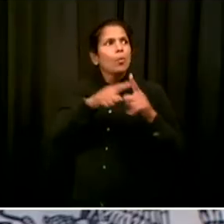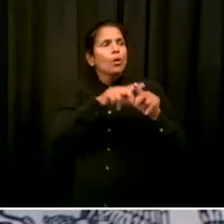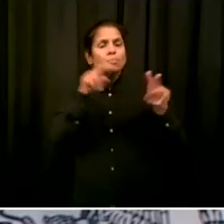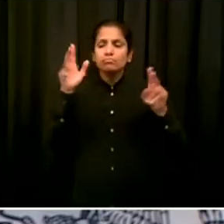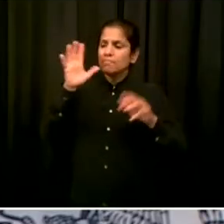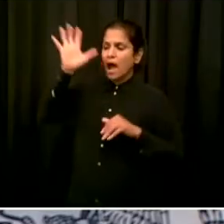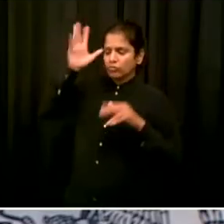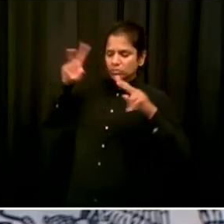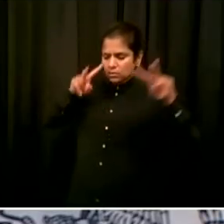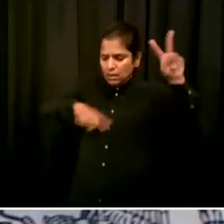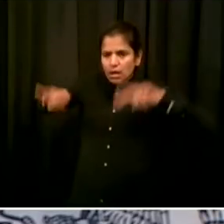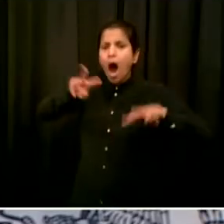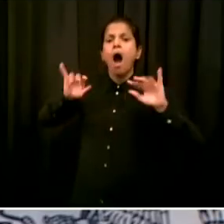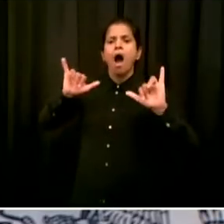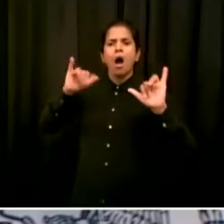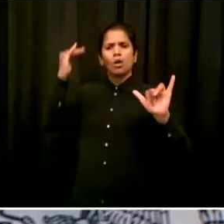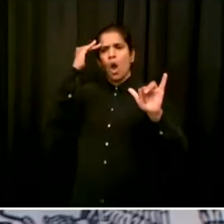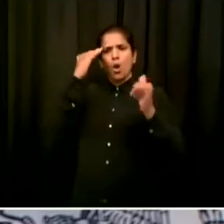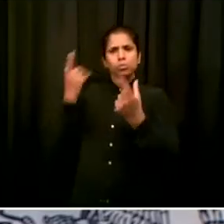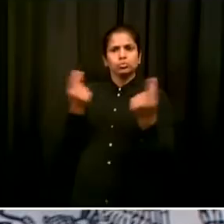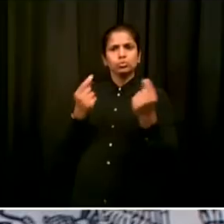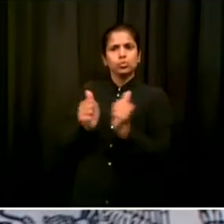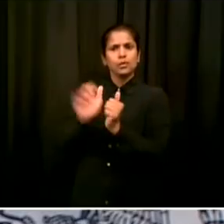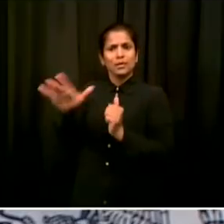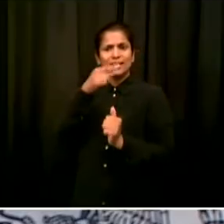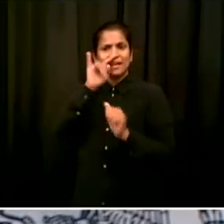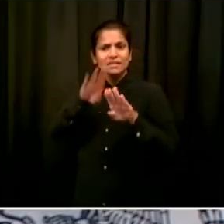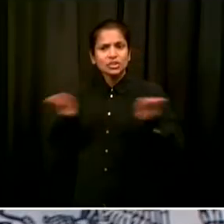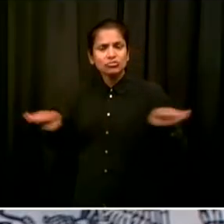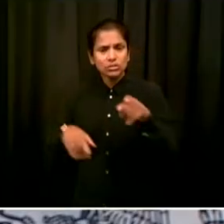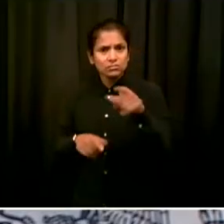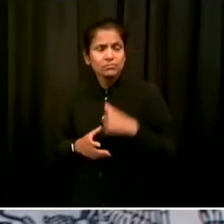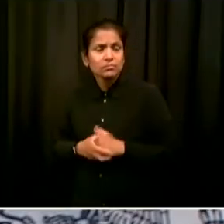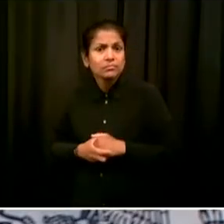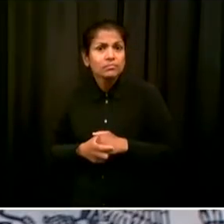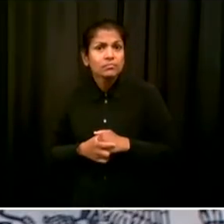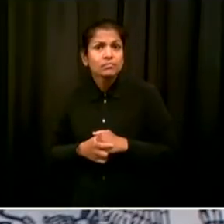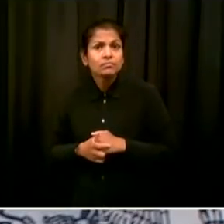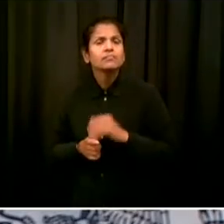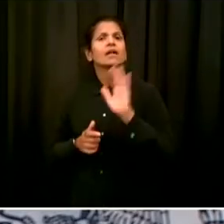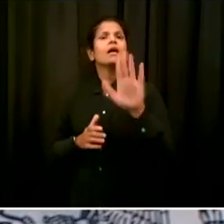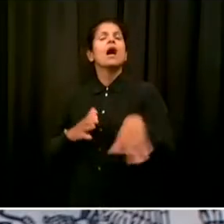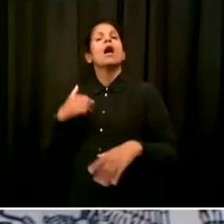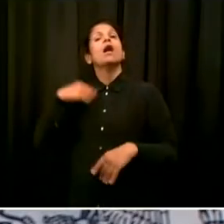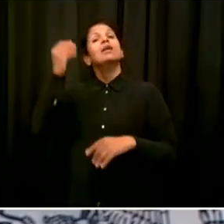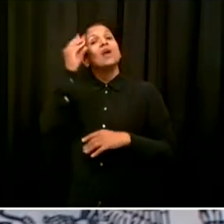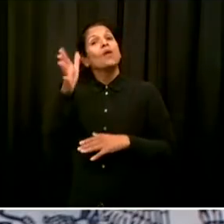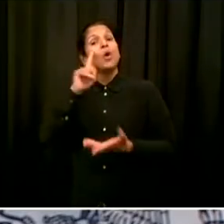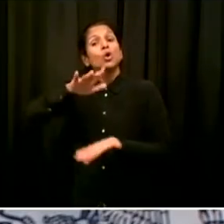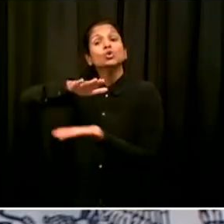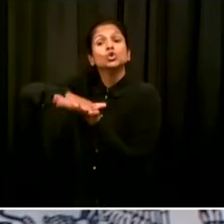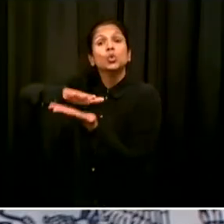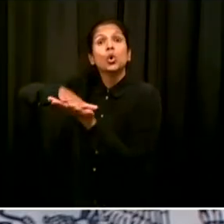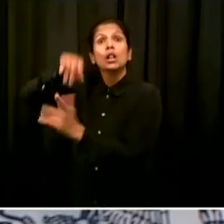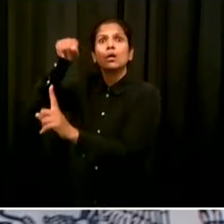INFORMATION. IT IS A GOOD QUESTION. OLOK E WSAID CLEARLY ABOUT OU R SCHOOL SYSTEM, OUR